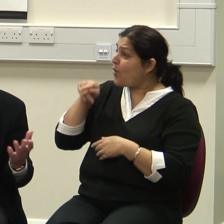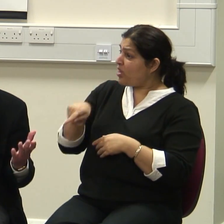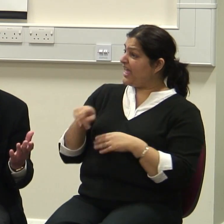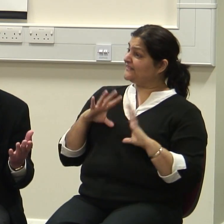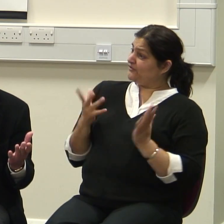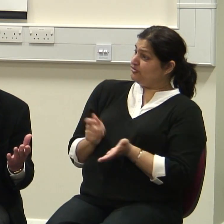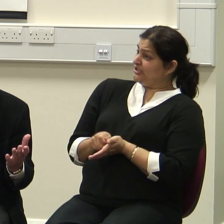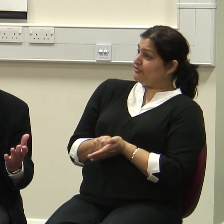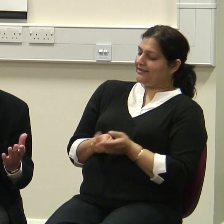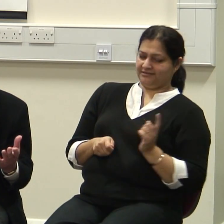Thank you for laughing.